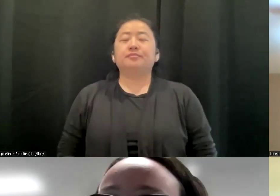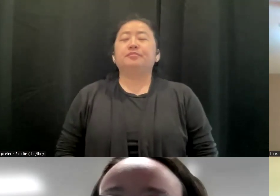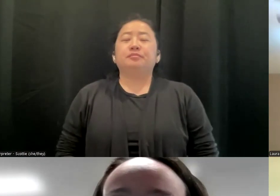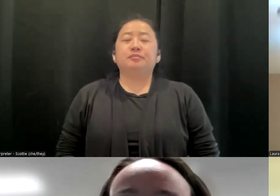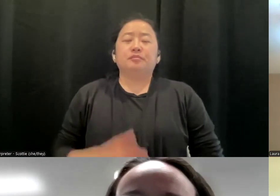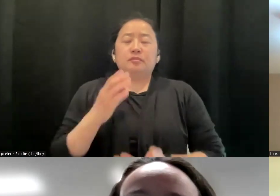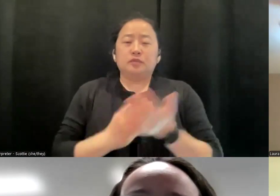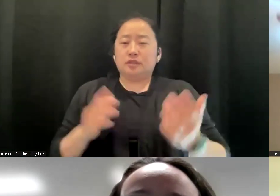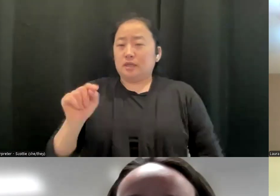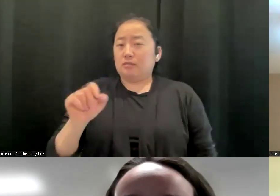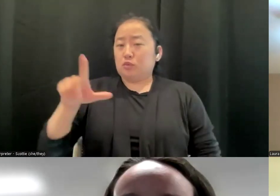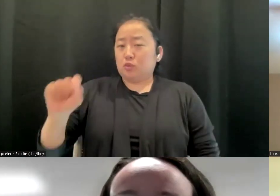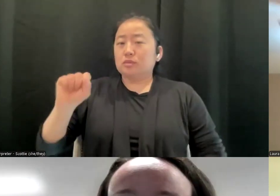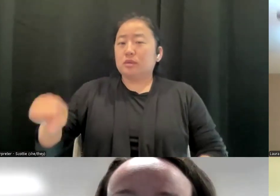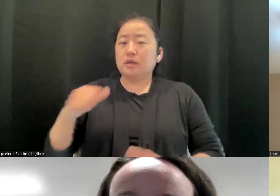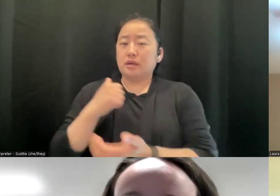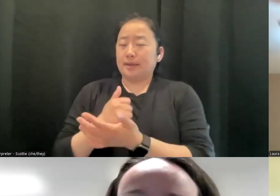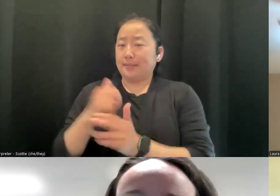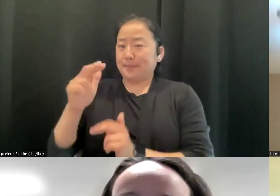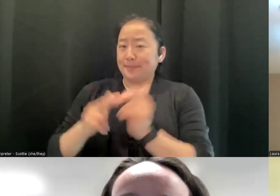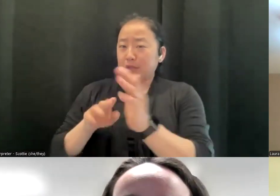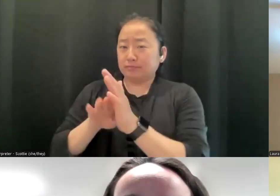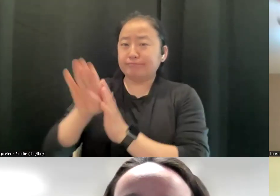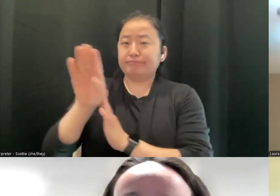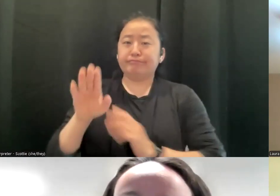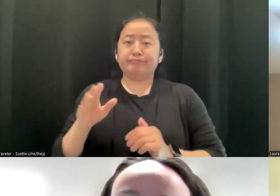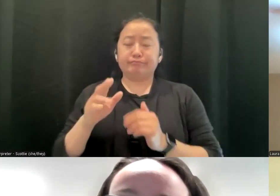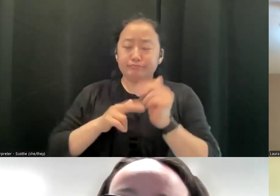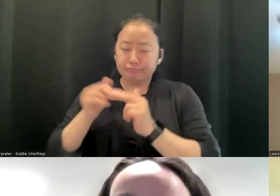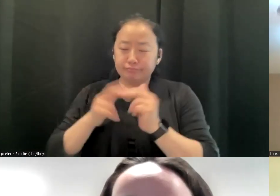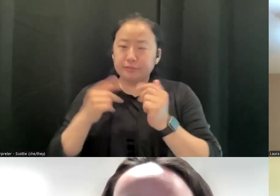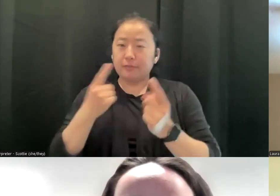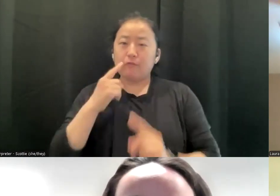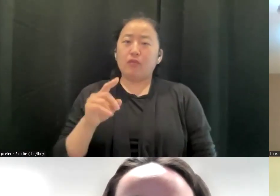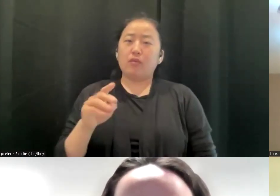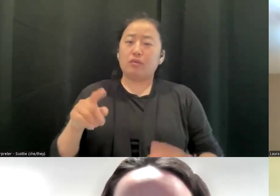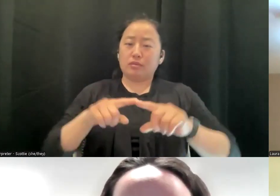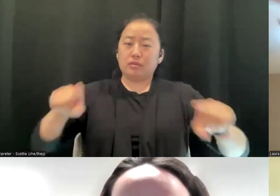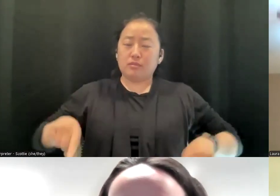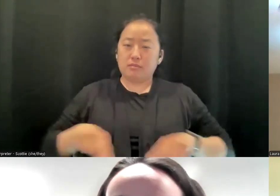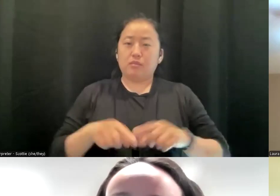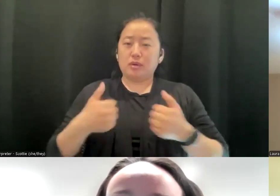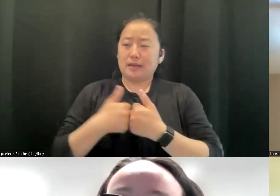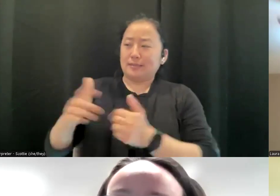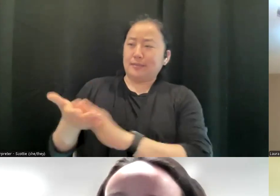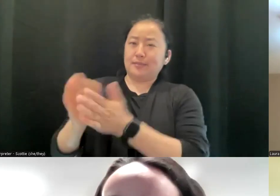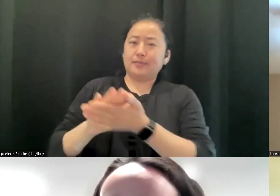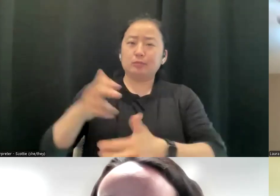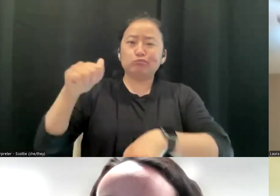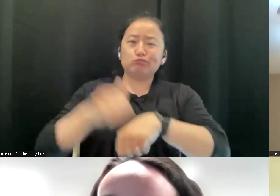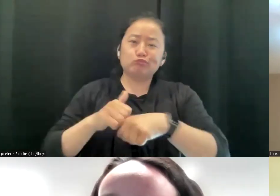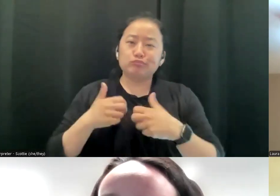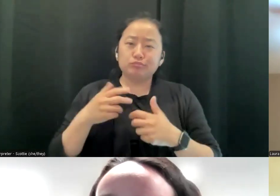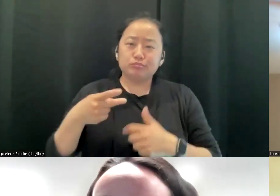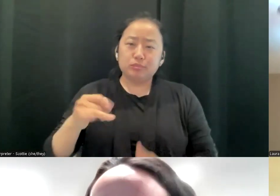build up the pieces of a board game that can turn hard plastic or -- I'm going blank on some of the